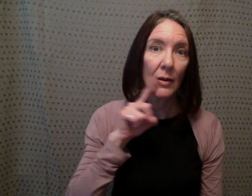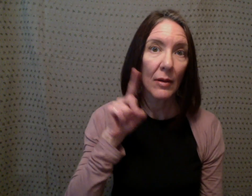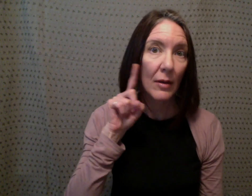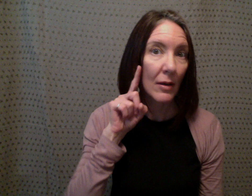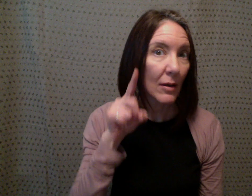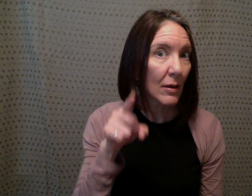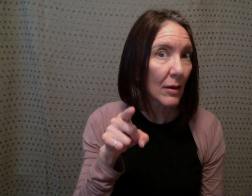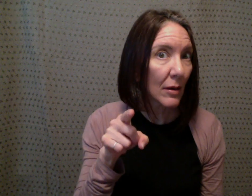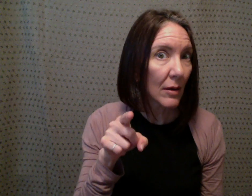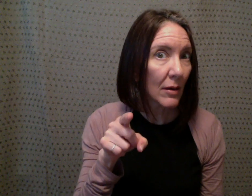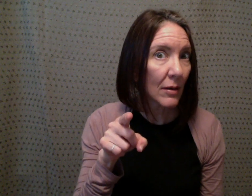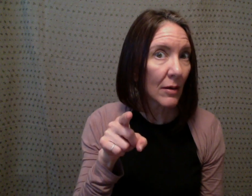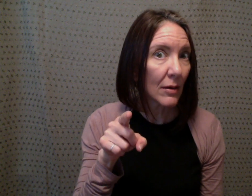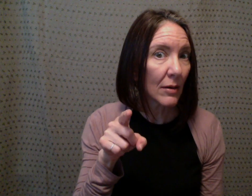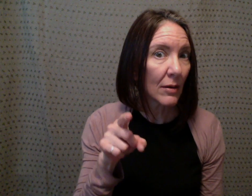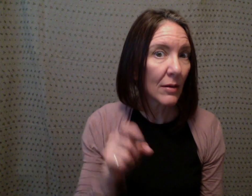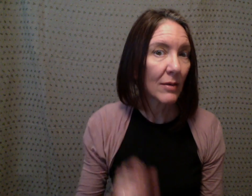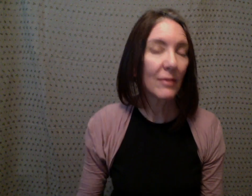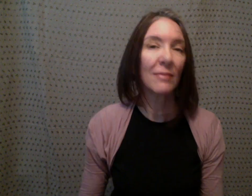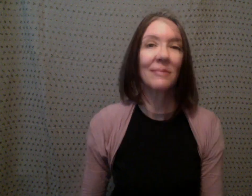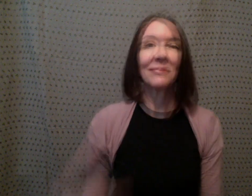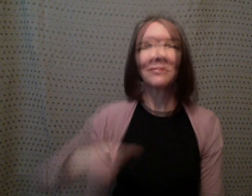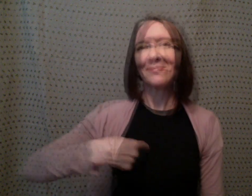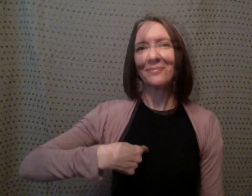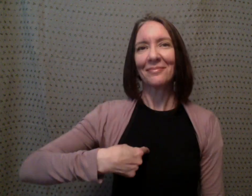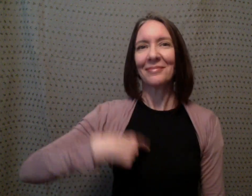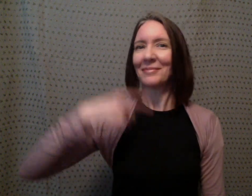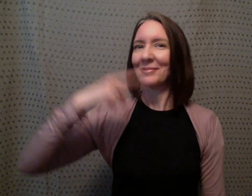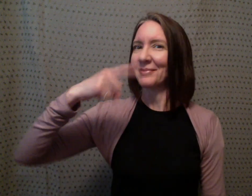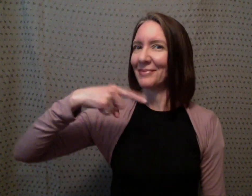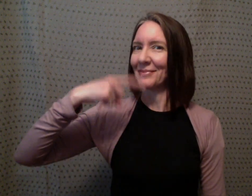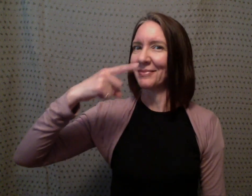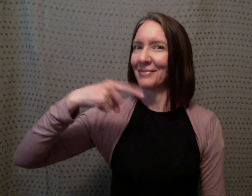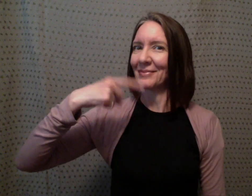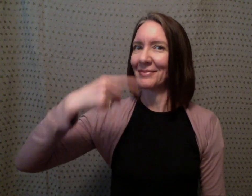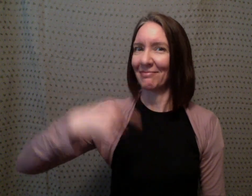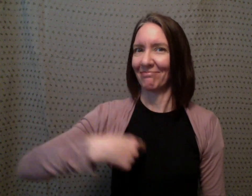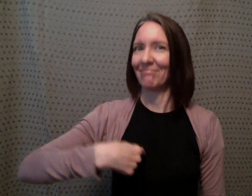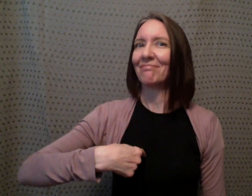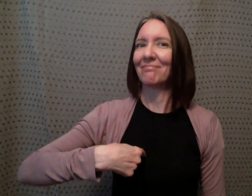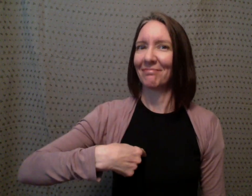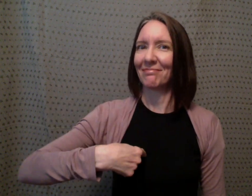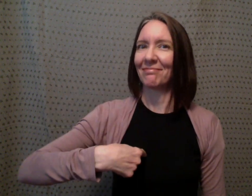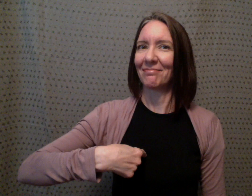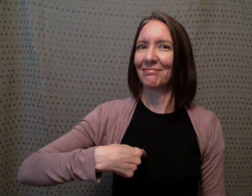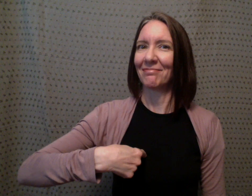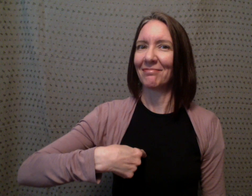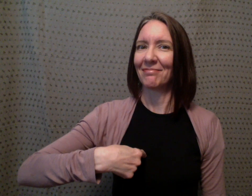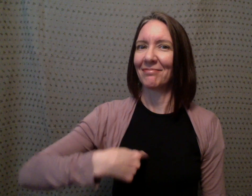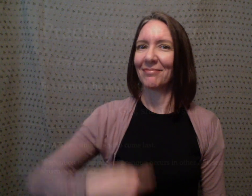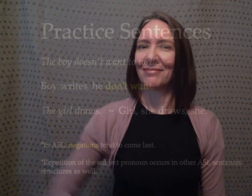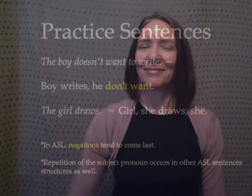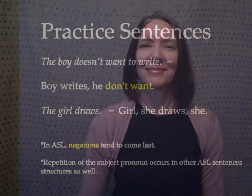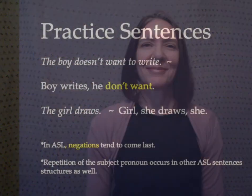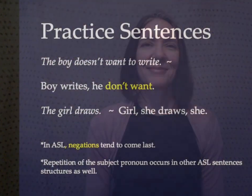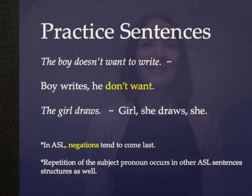Are you Deaf, you? I'm hearing, me.